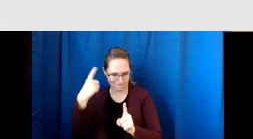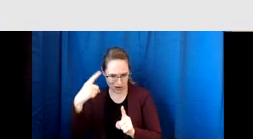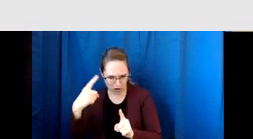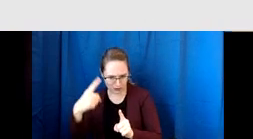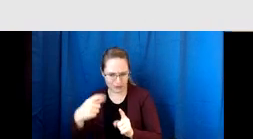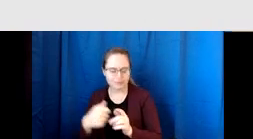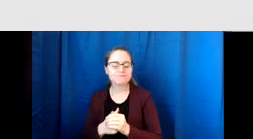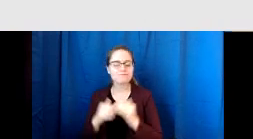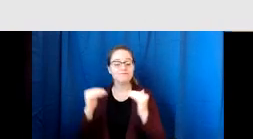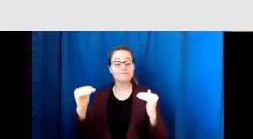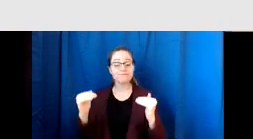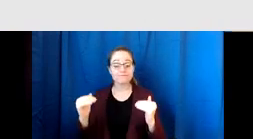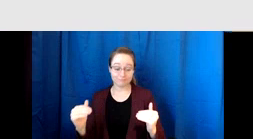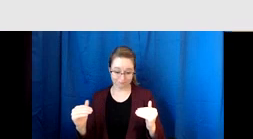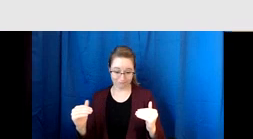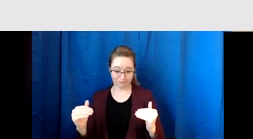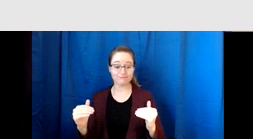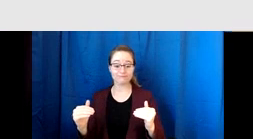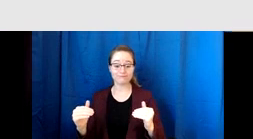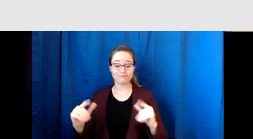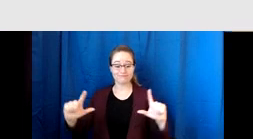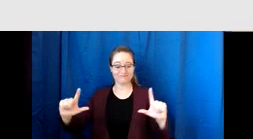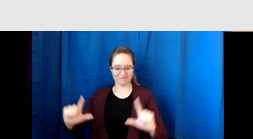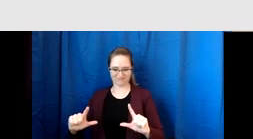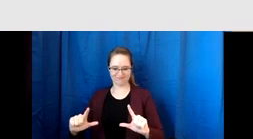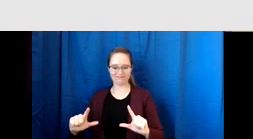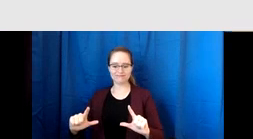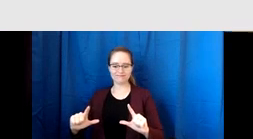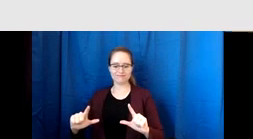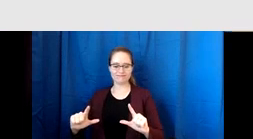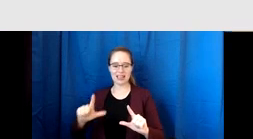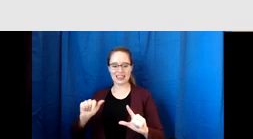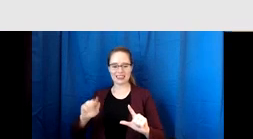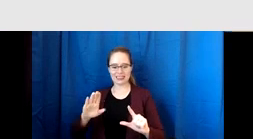and then we put the label text in there.